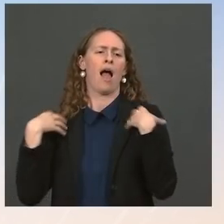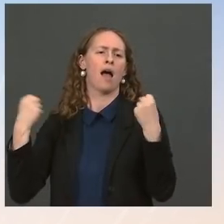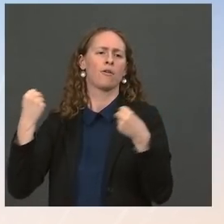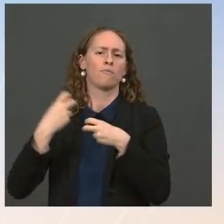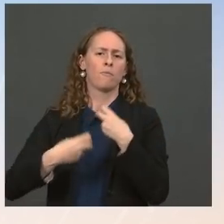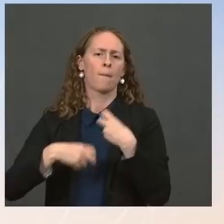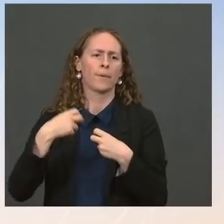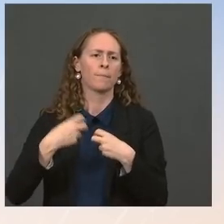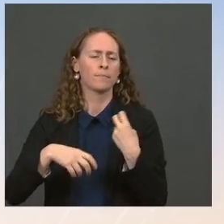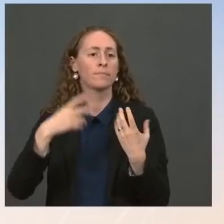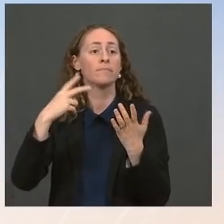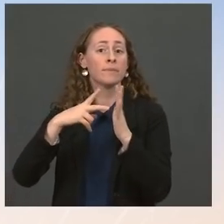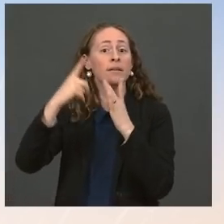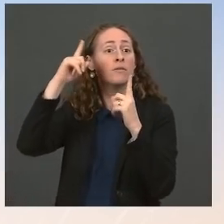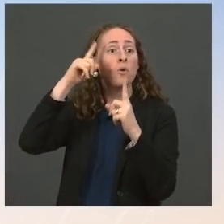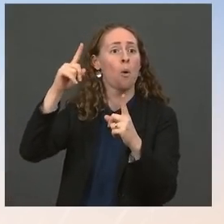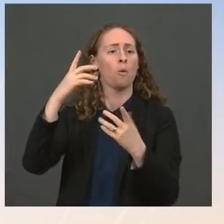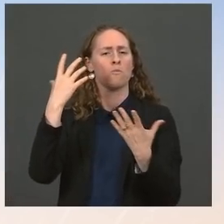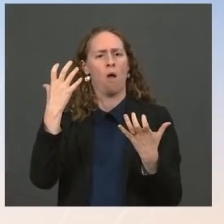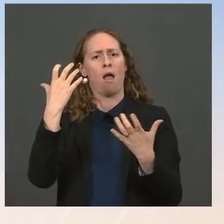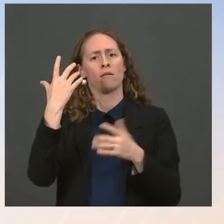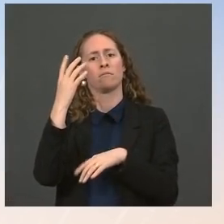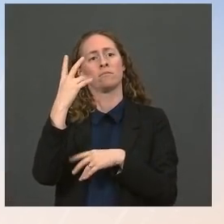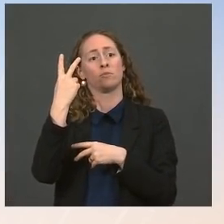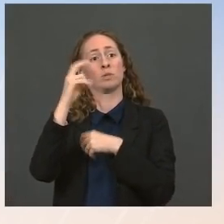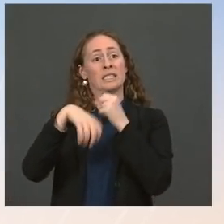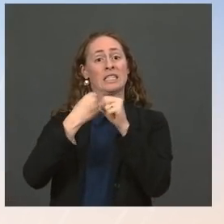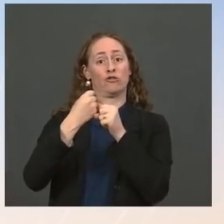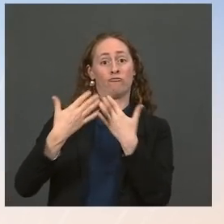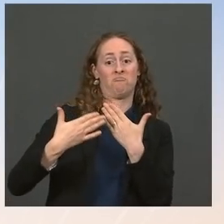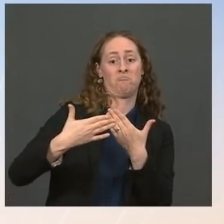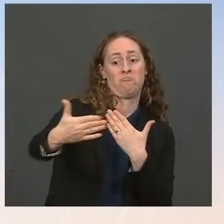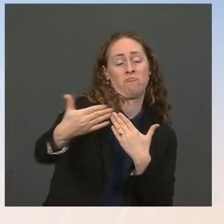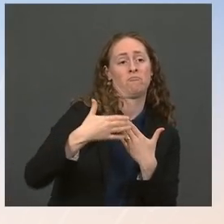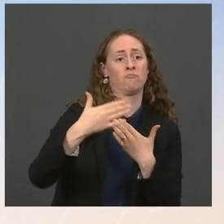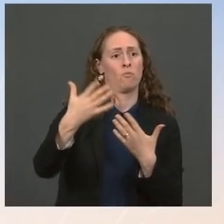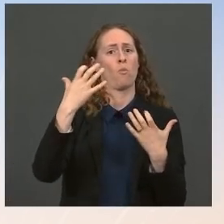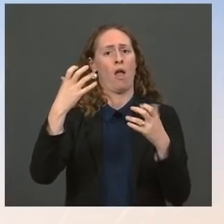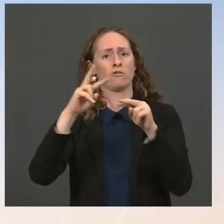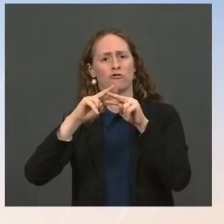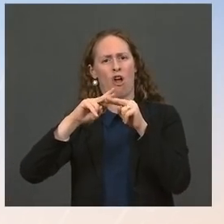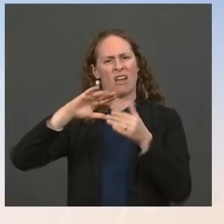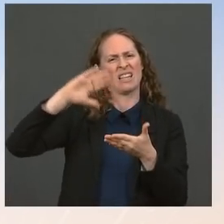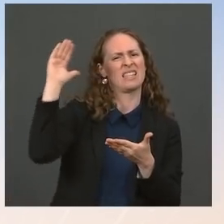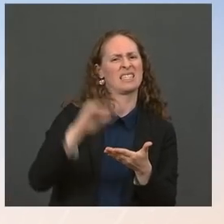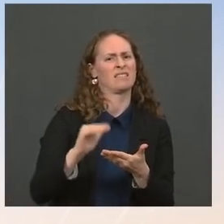making this a critical step forward. Josh, why don't you kick us off? The Press: Great. Thanks, Jen. Two quick subjects.